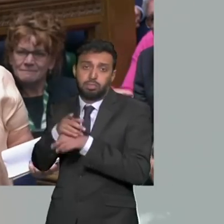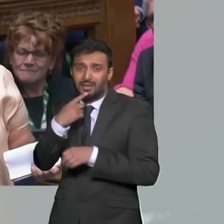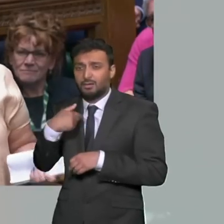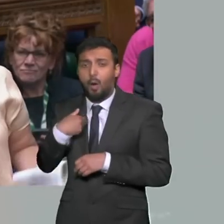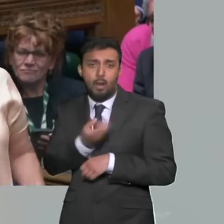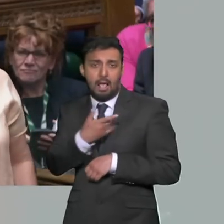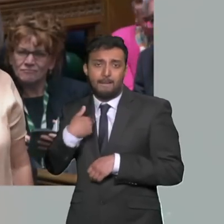[Interruption.]